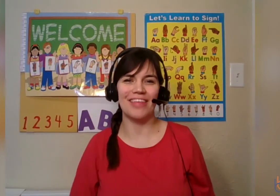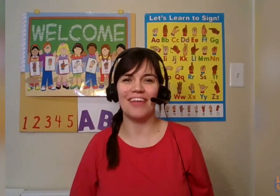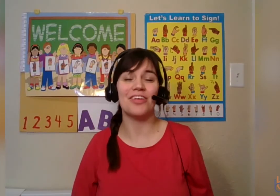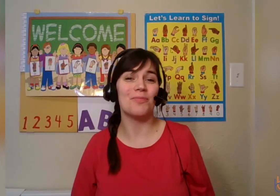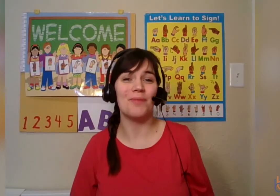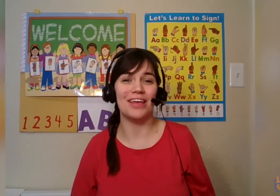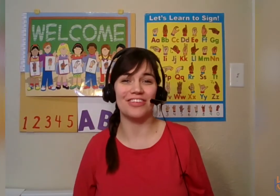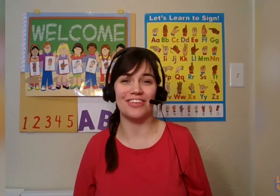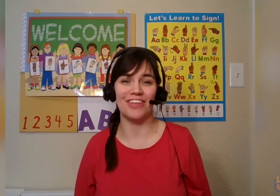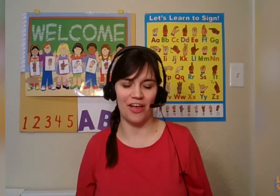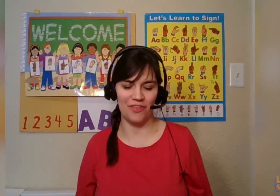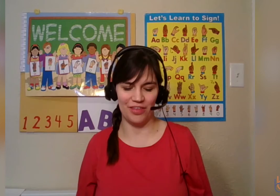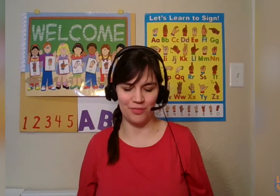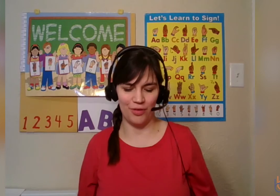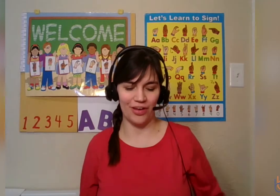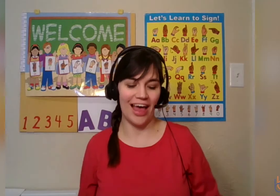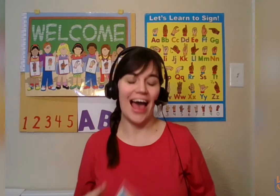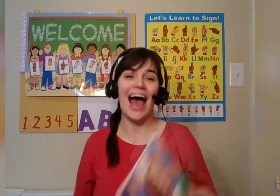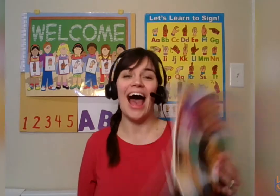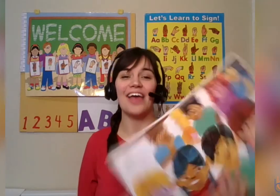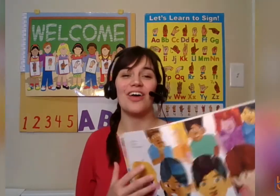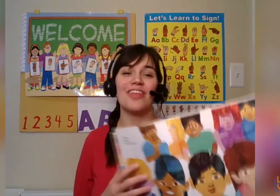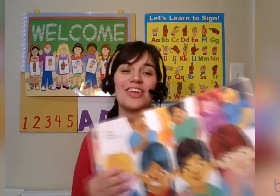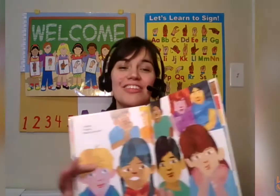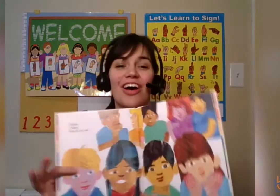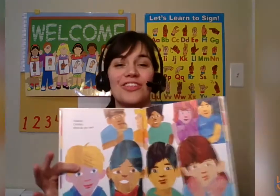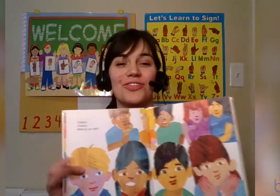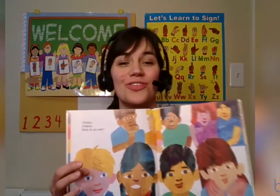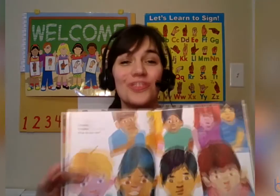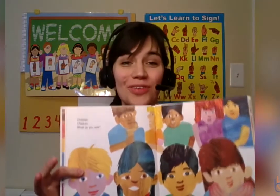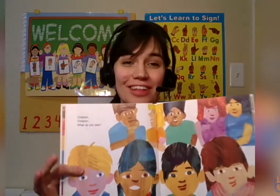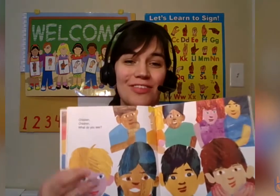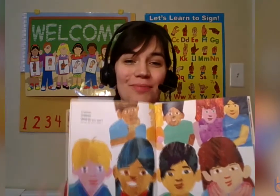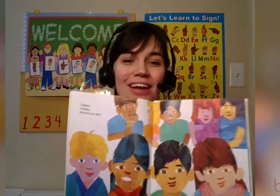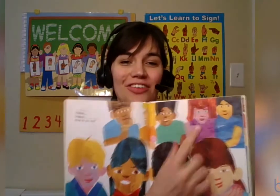last couple pages of this book. I thought that it talked to students but it